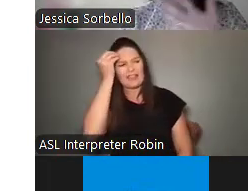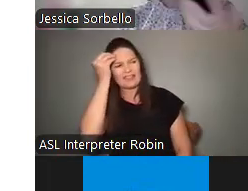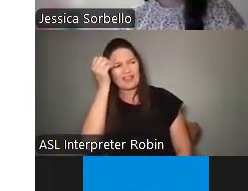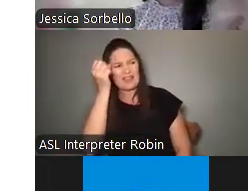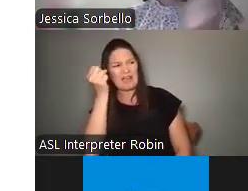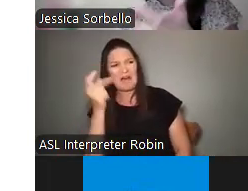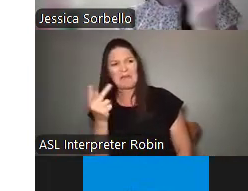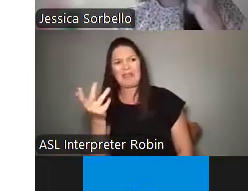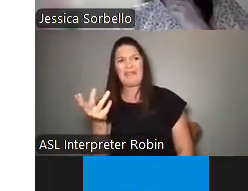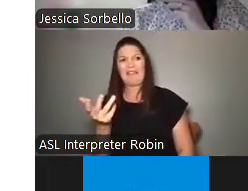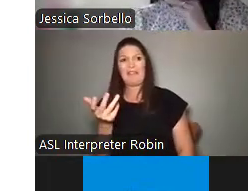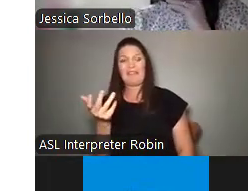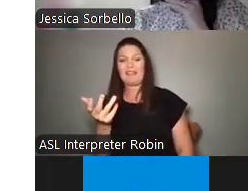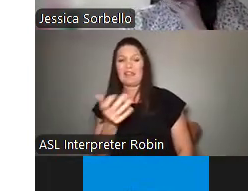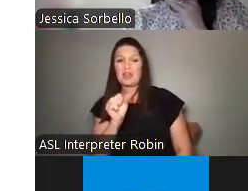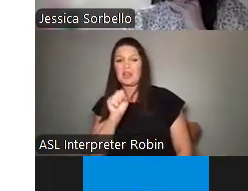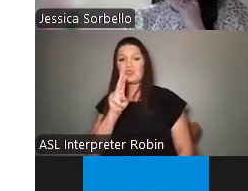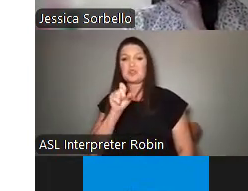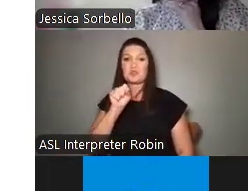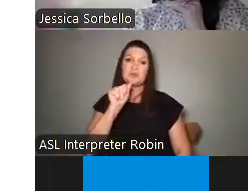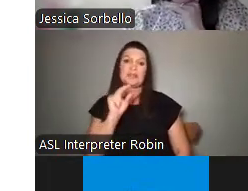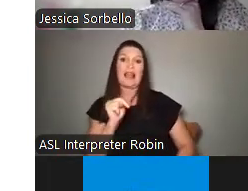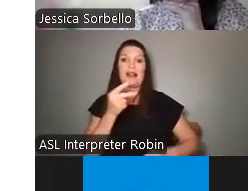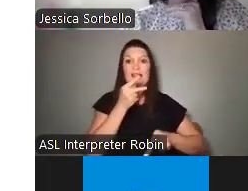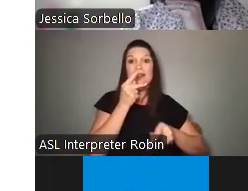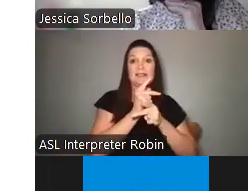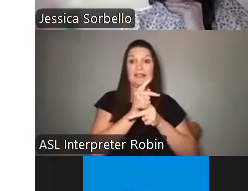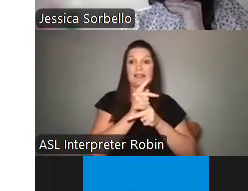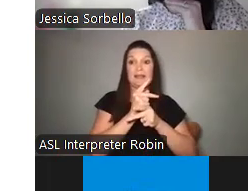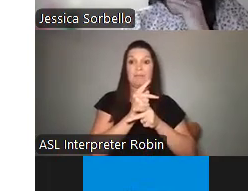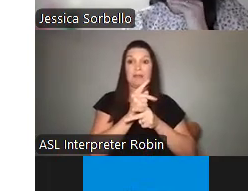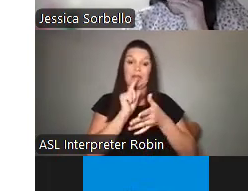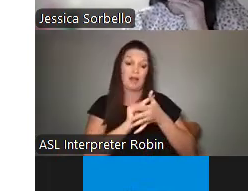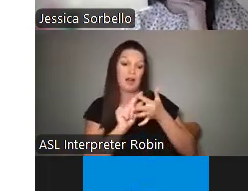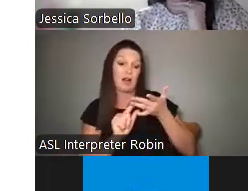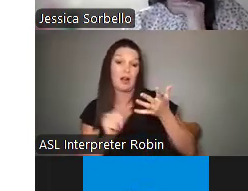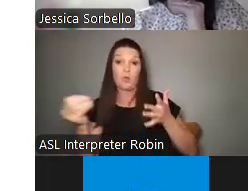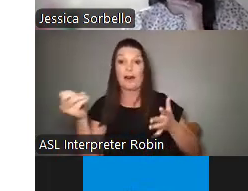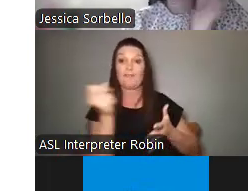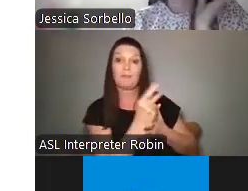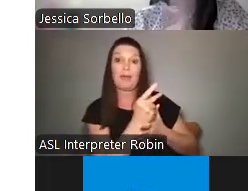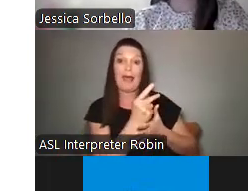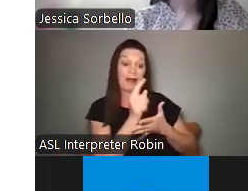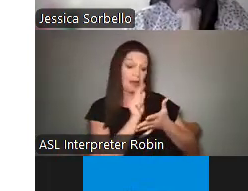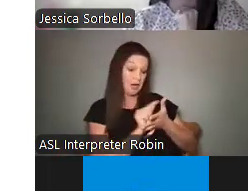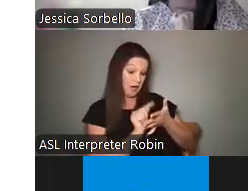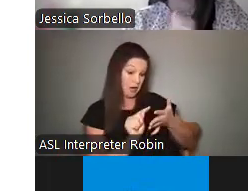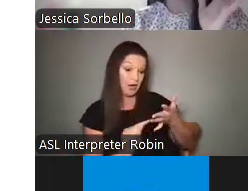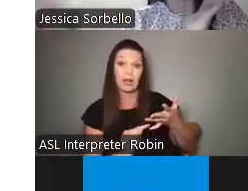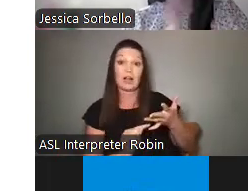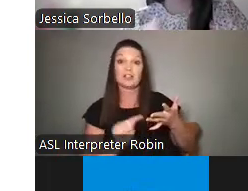to give them back because I don't want her thinking